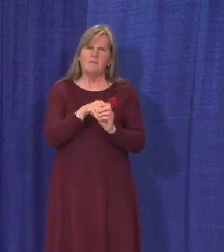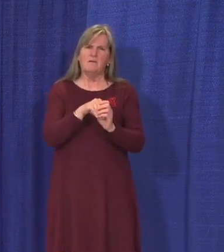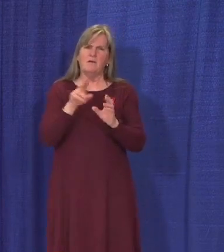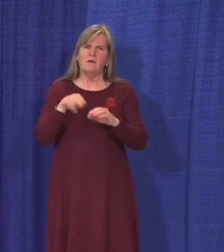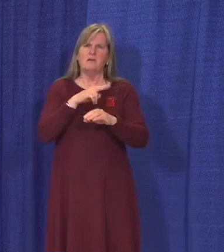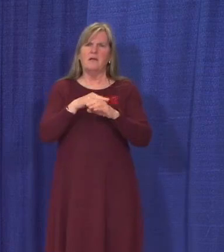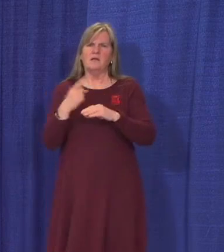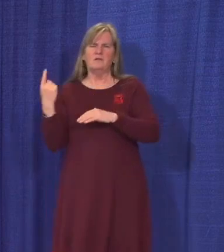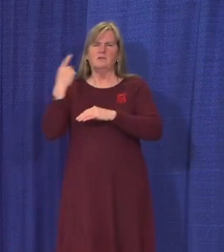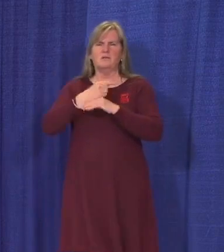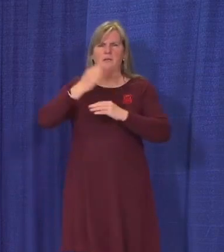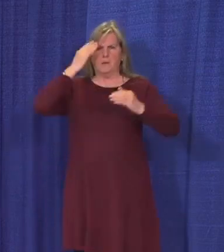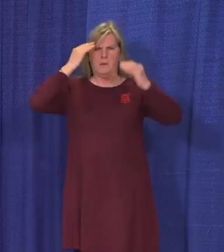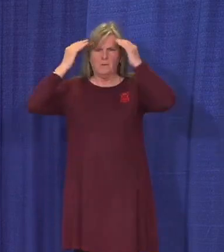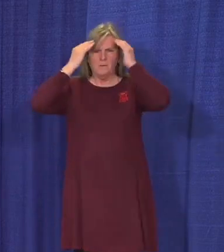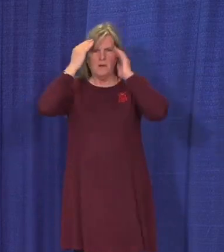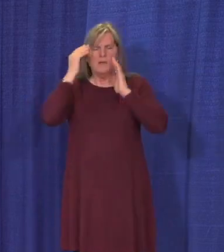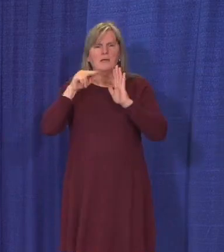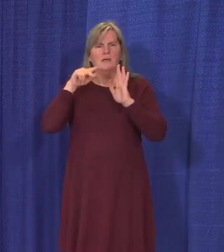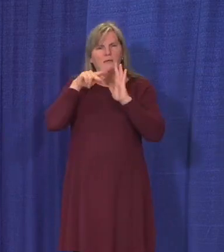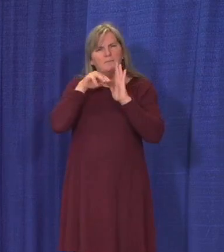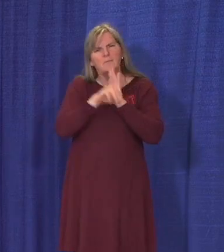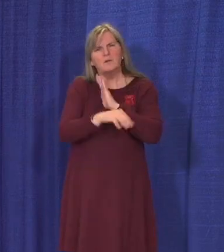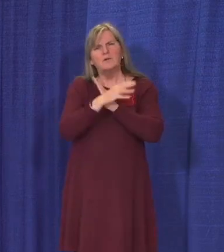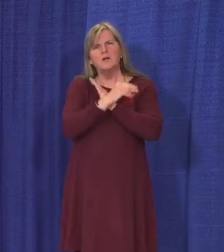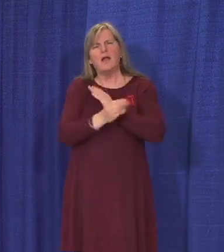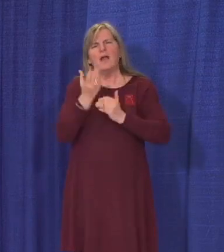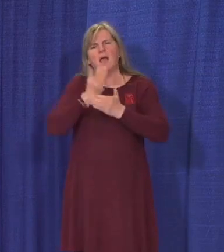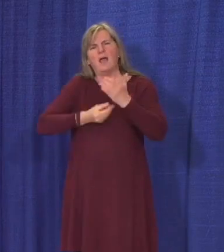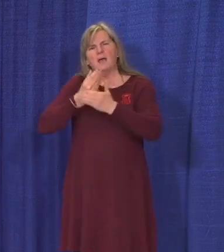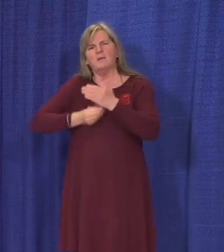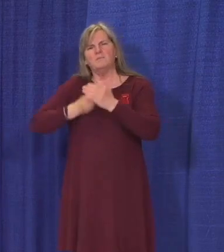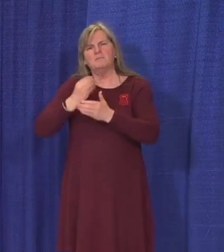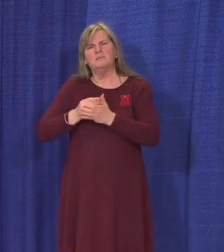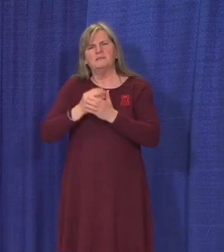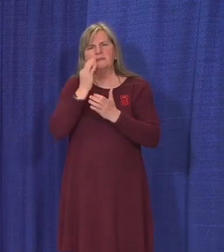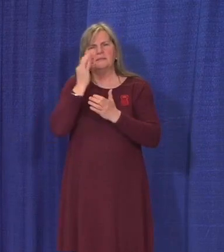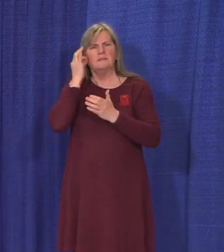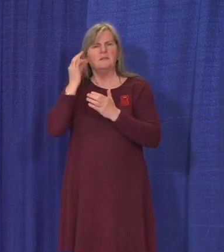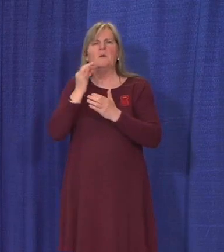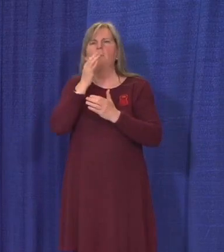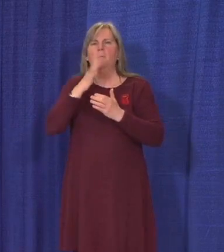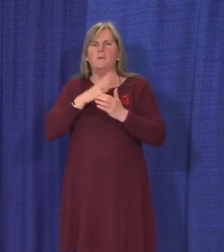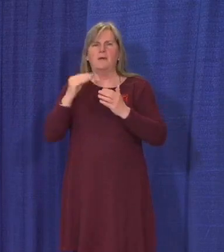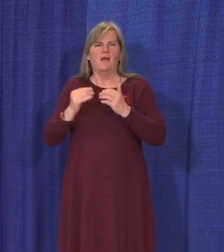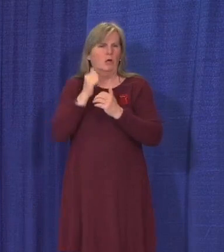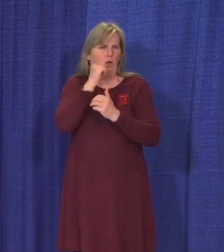member, in the play with the Department of Health and social services for this pin she